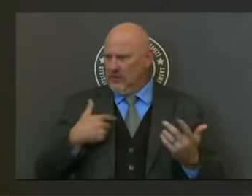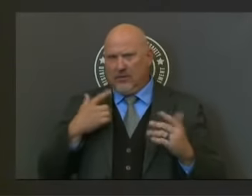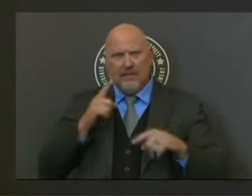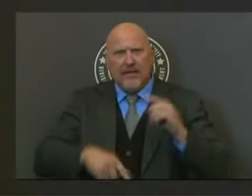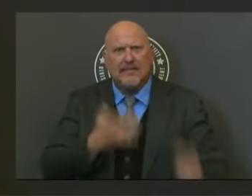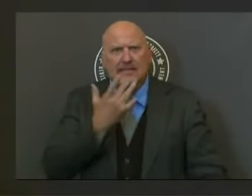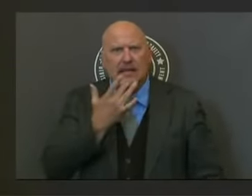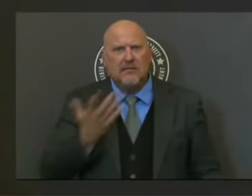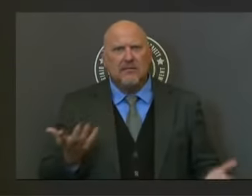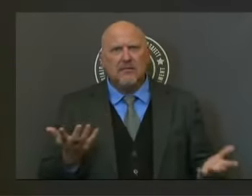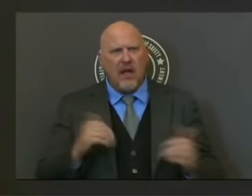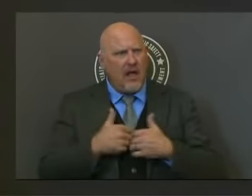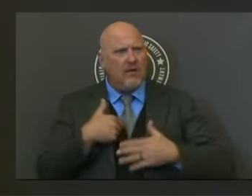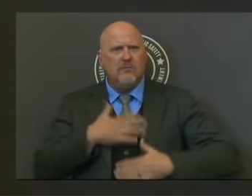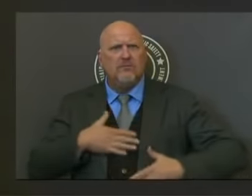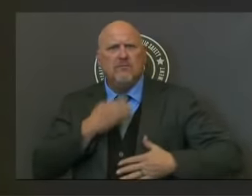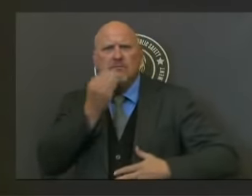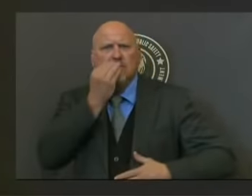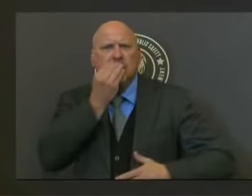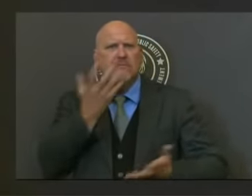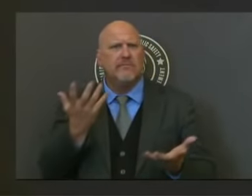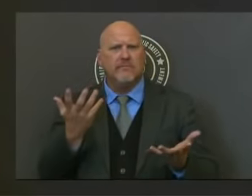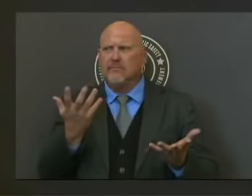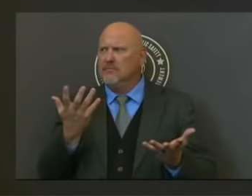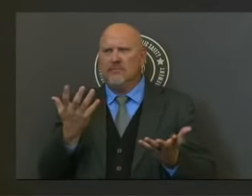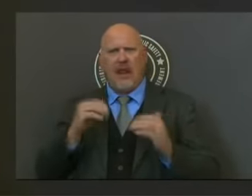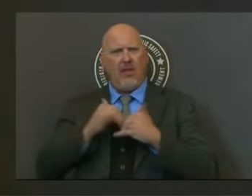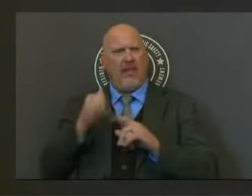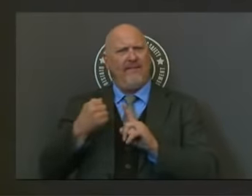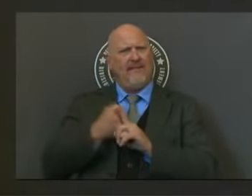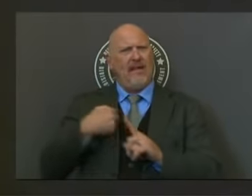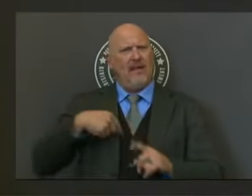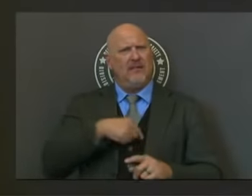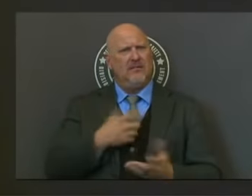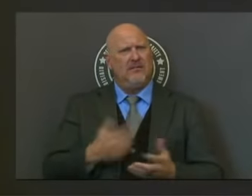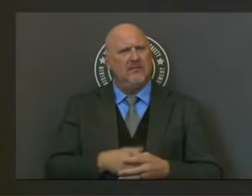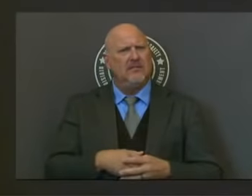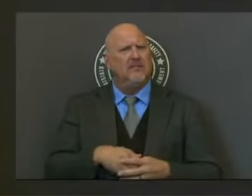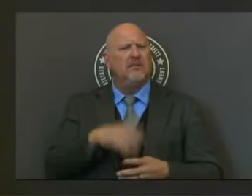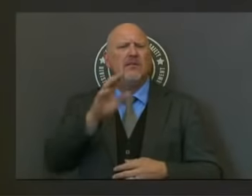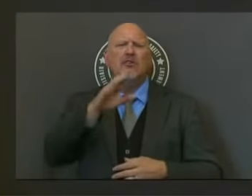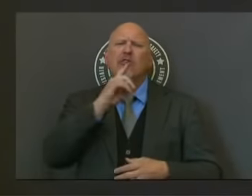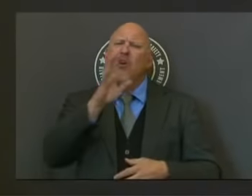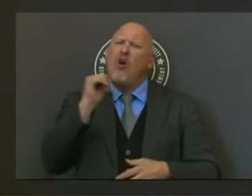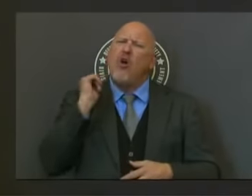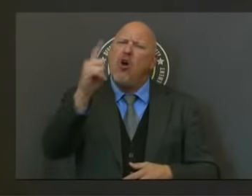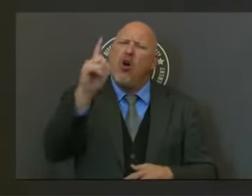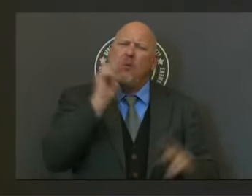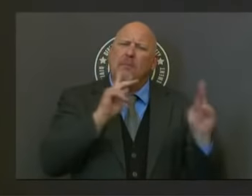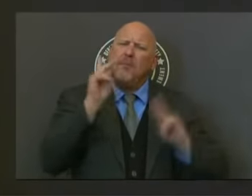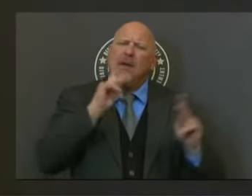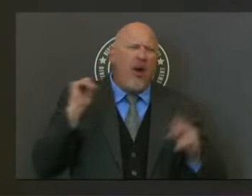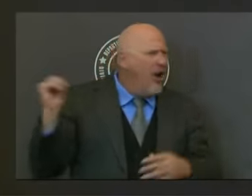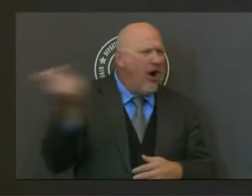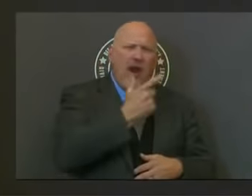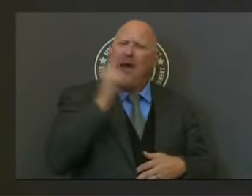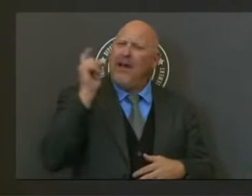we all ought to be concerned